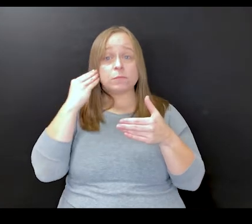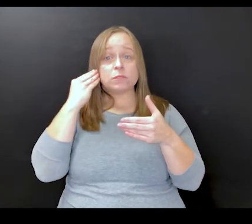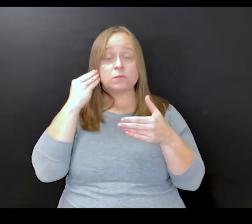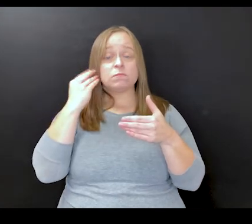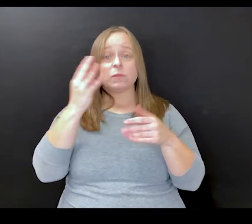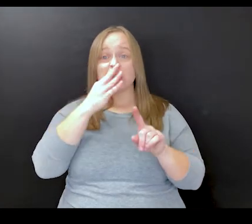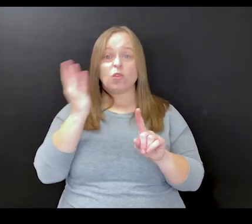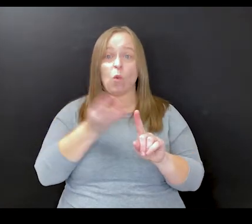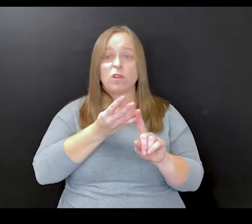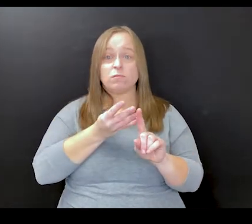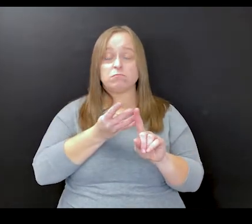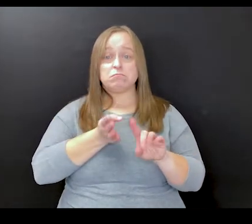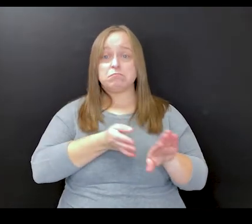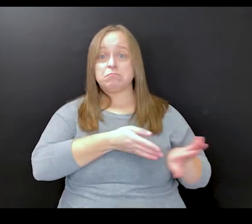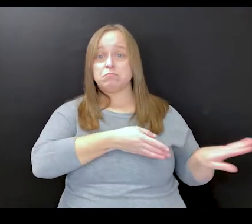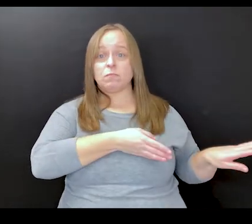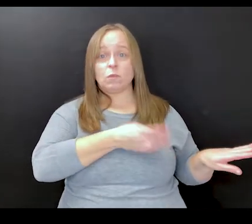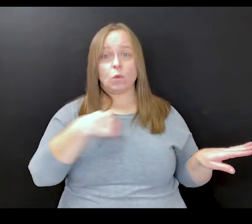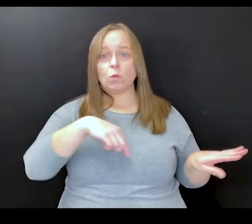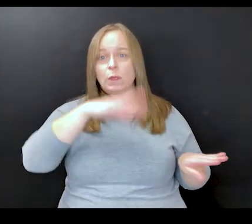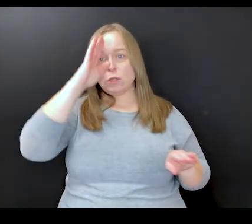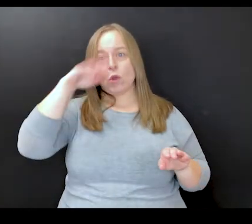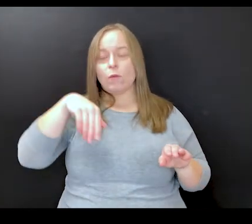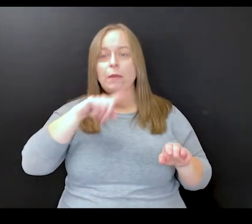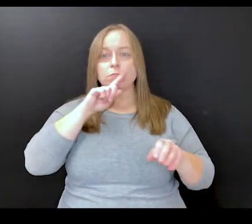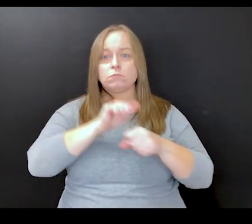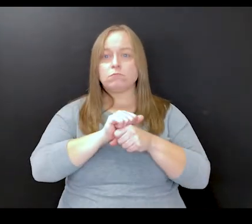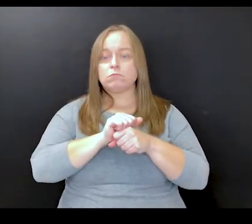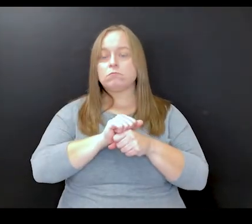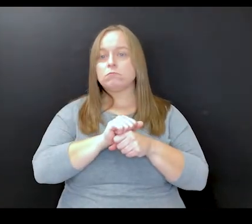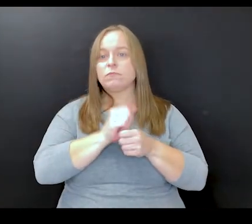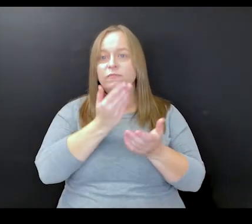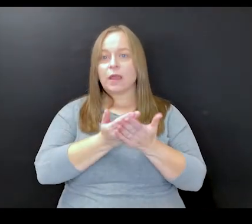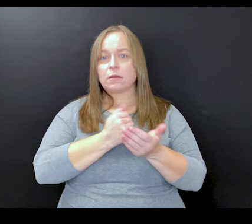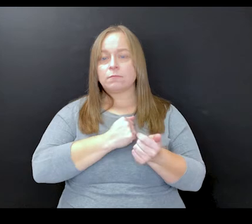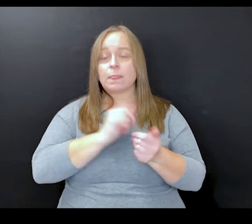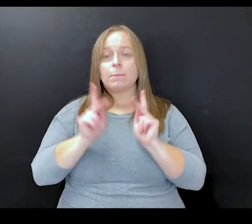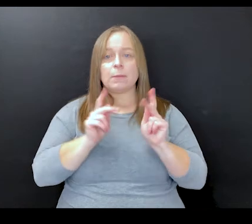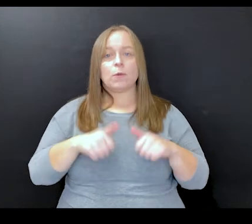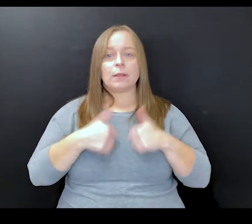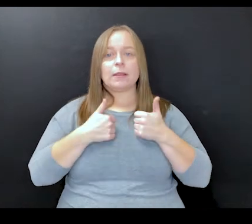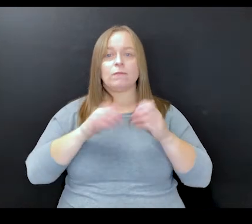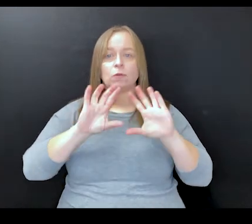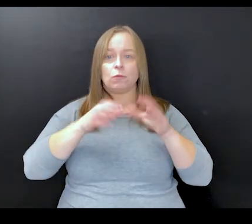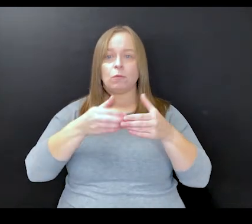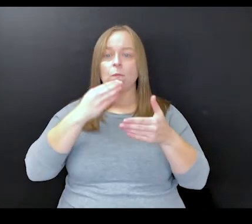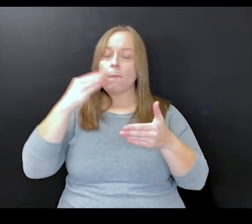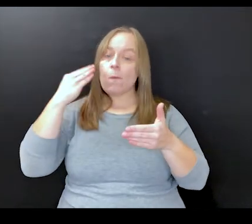were being ignored. And we know that to be so. People living in these group homes,